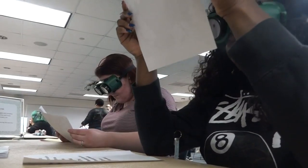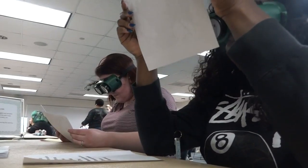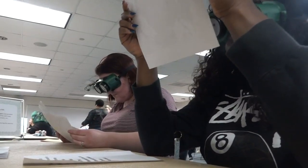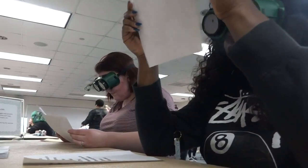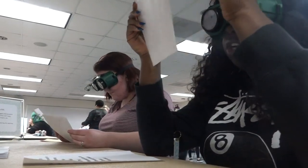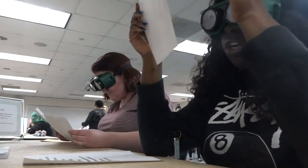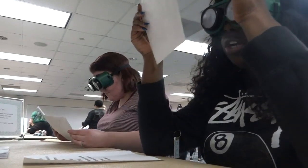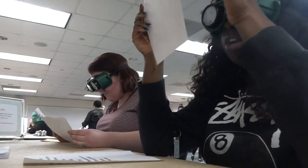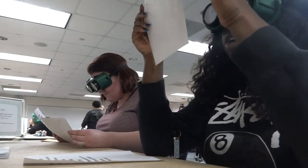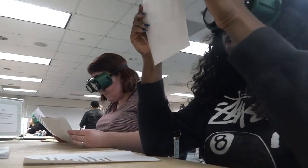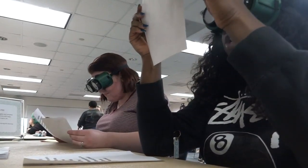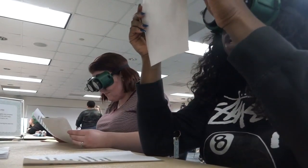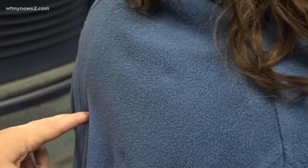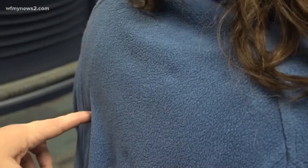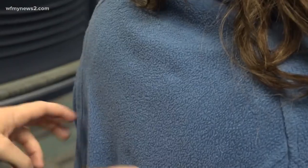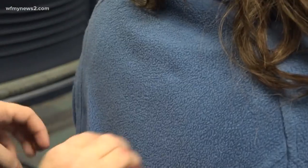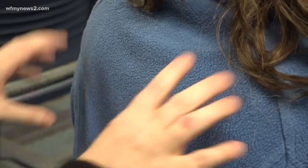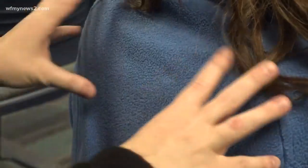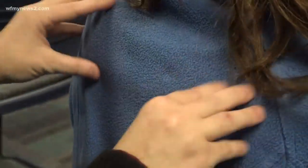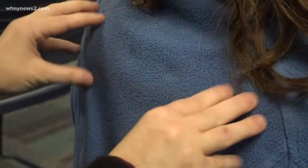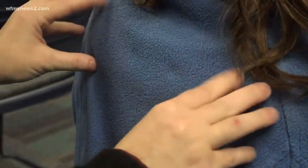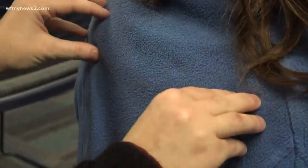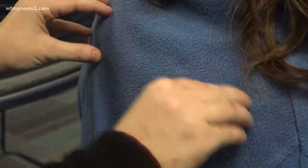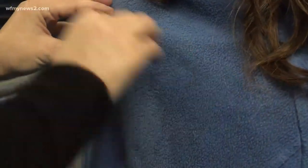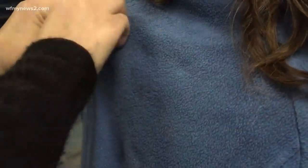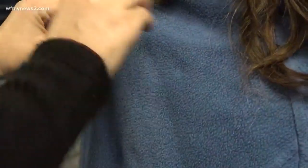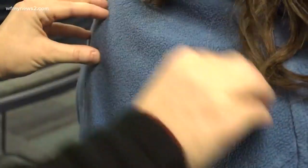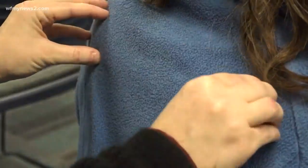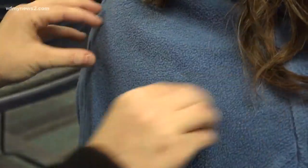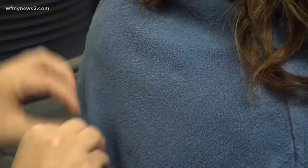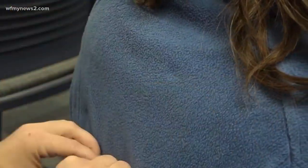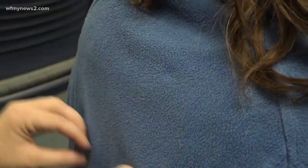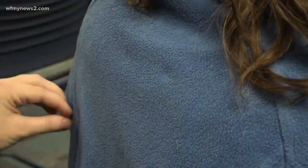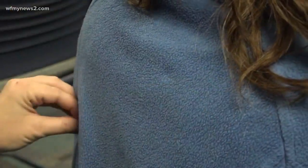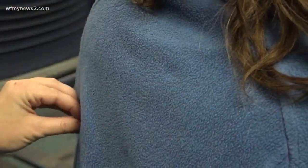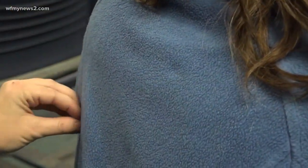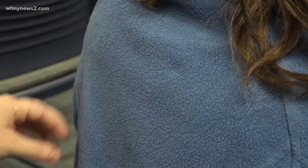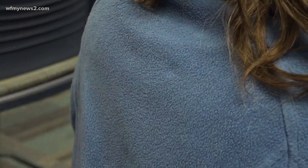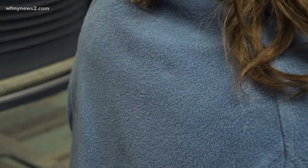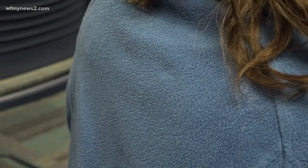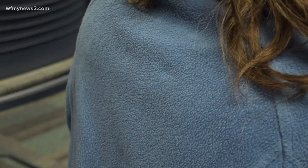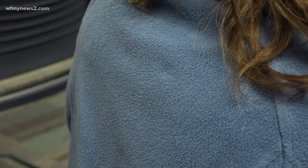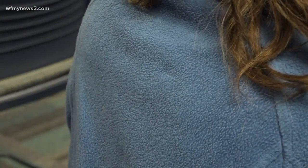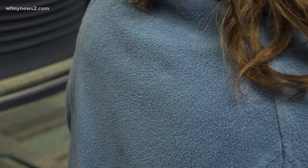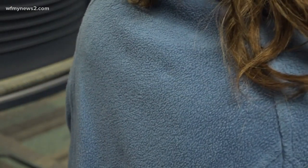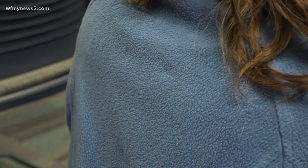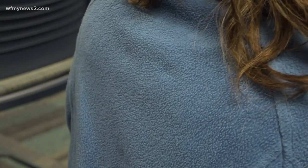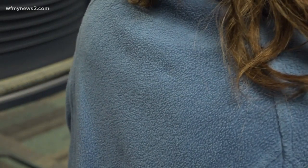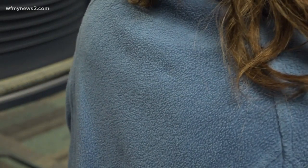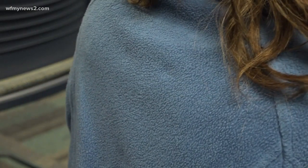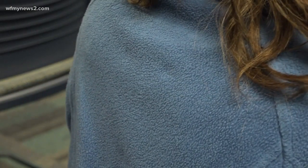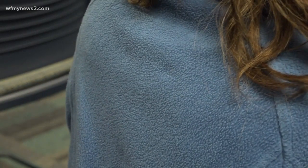STAY IN THE SHOES OF PEOPLE WHO ARE STAY IN THE SHOES OF PEOPLE WHO ARE DEAF STAY IN THE SHOES OF PEOPLE WHO ARE DEAF HARD STAY IN THE SHOES OF PEOPLE WHO ARE DEAF HARD OF STAY IN THE SHOES OF PEOPLE WHO ARE DEAF HARD OF HEARING WHO ARE DEAF HARD OF HEARING WHO ARE DEAF HARD OF HEARING OR WHO ARE DEAF HARD OF HEARING OR DEAF WHO ARE DEAF HARD OF HEARING OR DEAF AND WHO ARE DEAF HARD OF HEARING OR DEAF AND BLIND. WHO ARE DEAF HARD OF HEARING OR DEAF AND BLIND. IT'S WHO ARE DEAF HARD OF HEARING OR DEAF AND BLIND. IT'S A OR DEAF AND BLIND. IT'S A OR DEAF AND BLIND. IT'S A DIFFERENT OR DEAF AND BLIND. IT'S A DIFFERENT DIFFERENT OR DEAF AND BLIND. IT'S A DIFFERENT DIFFERENT WORLD OR DEAF AND BLIND. IT'S A DIFFERENT DIFFERENT WORLD IS DIFFERENT DIFFERENT WORLD IS DIFFERENT DIFFERENT WORLD IS AN DIFFERENT DIFFERENT WORLD IS AN EVENT